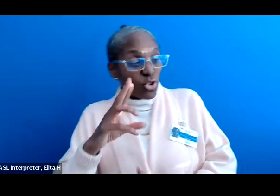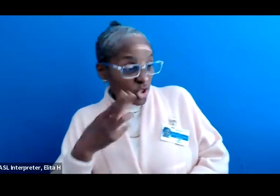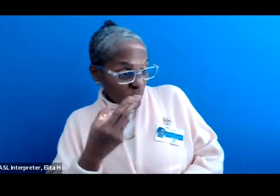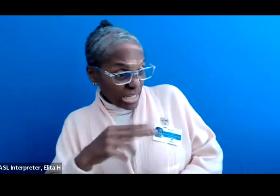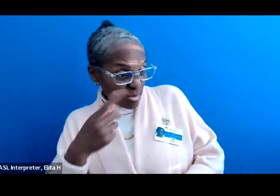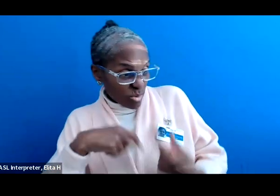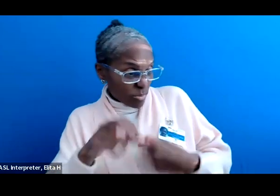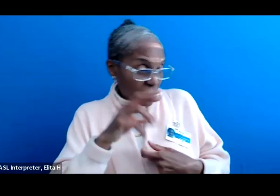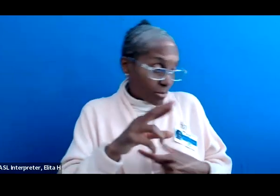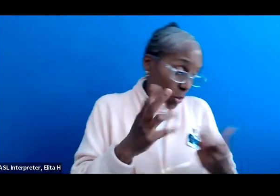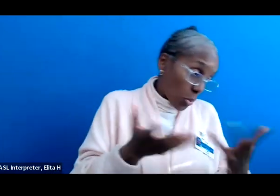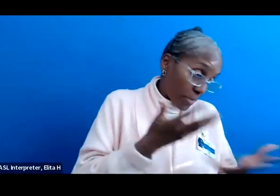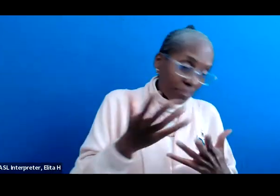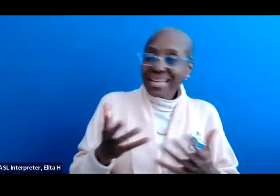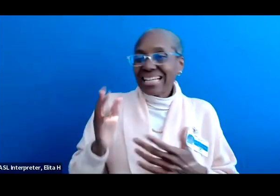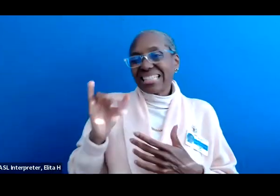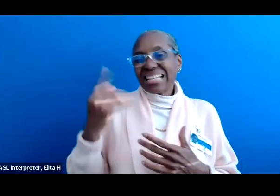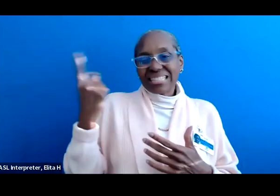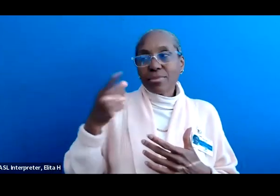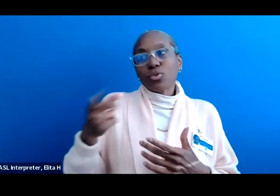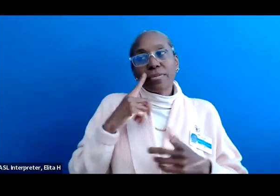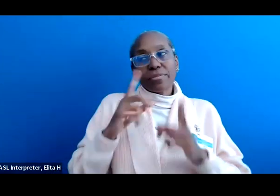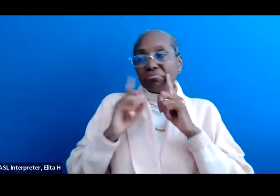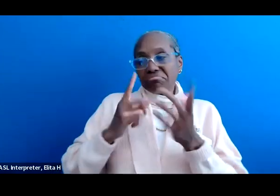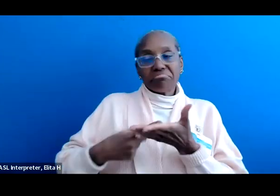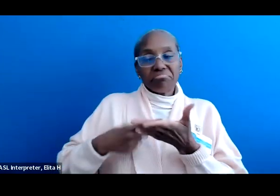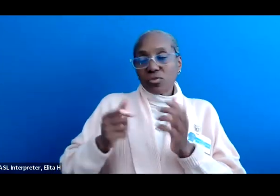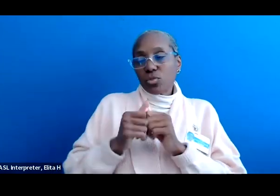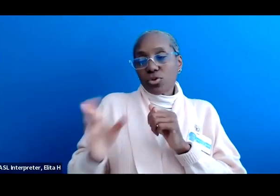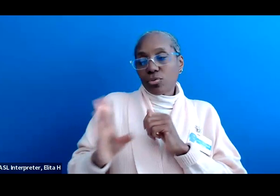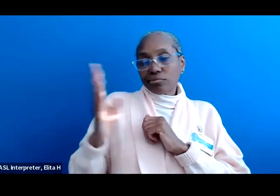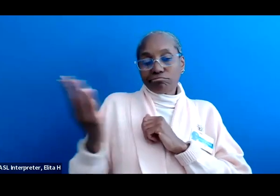Well, that is something that you're going to have to work out with your healthcare physicians.